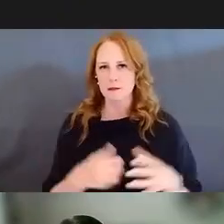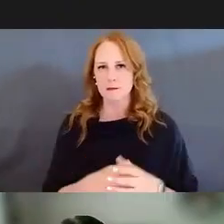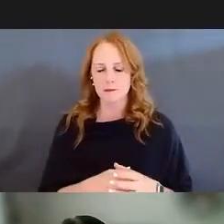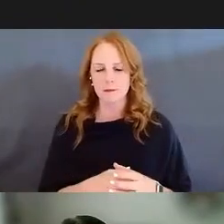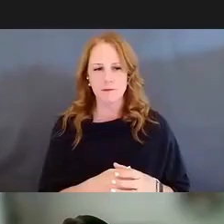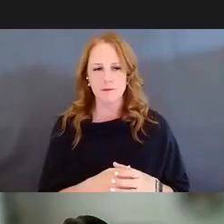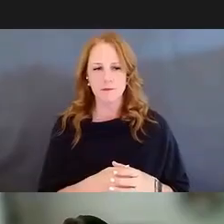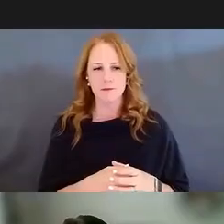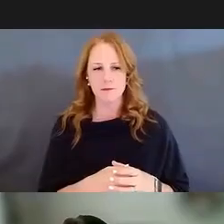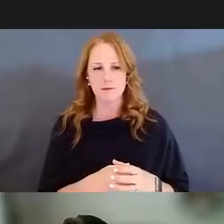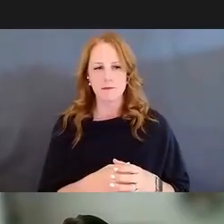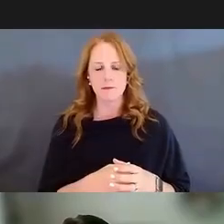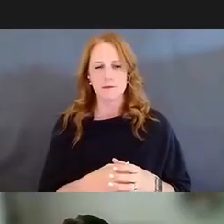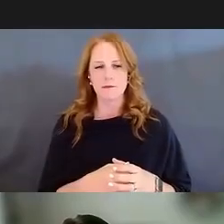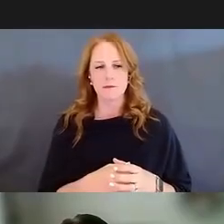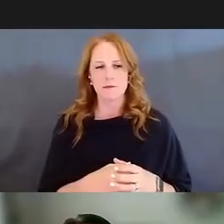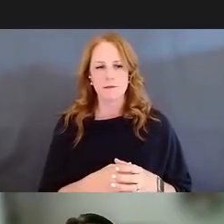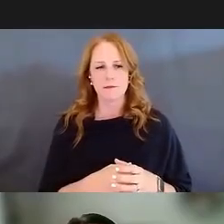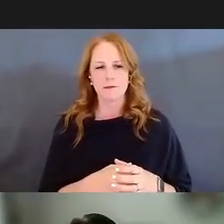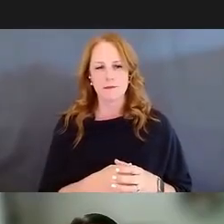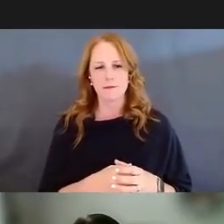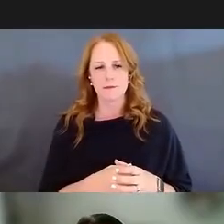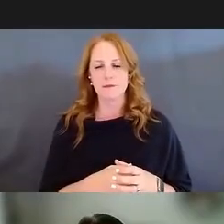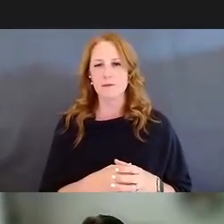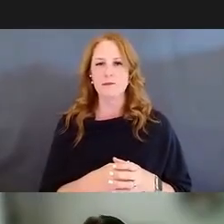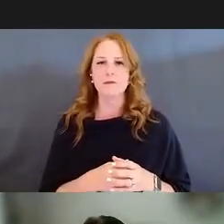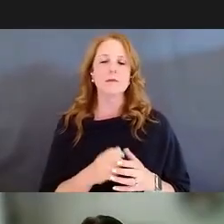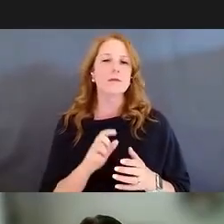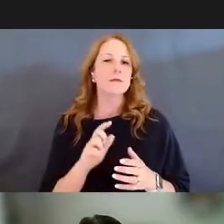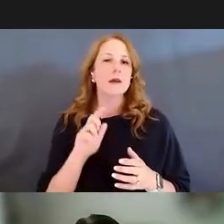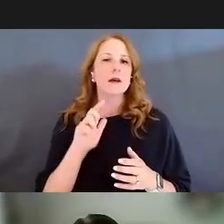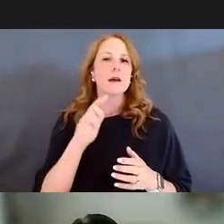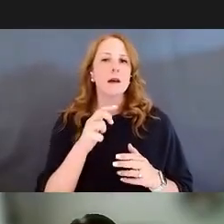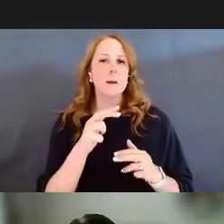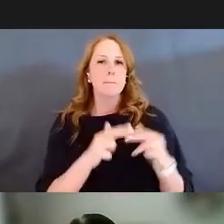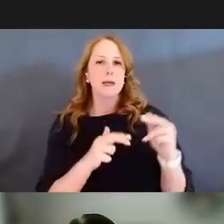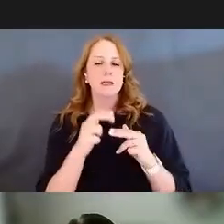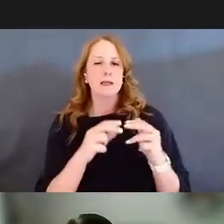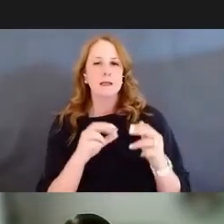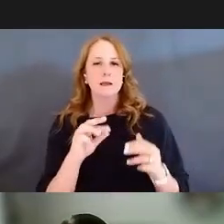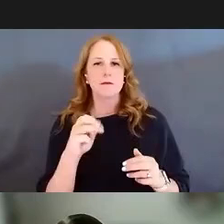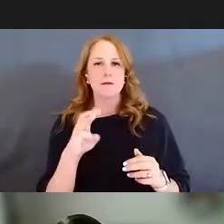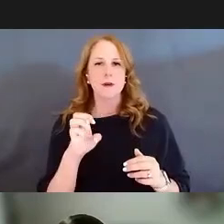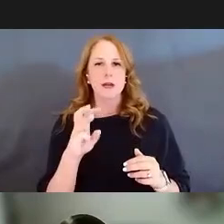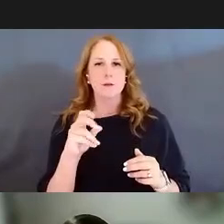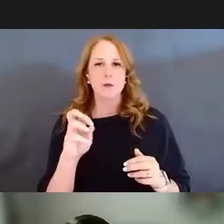slide. And ultimately in building the framework I talked about scalability and sustainability but